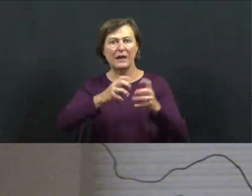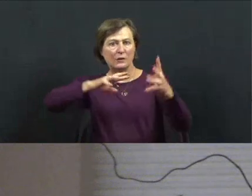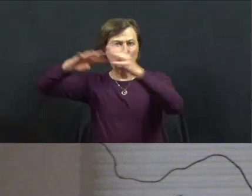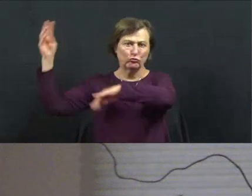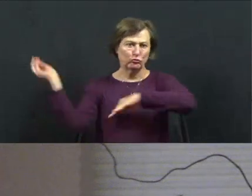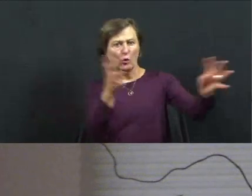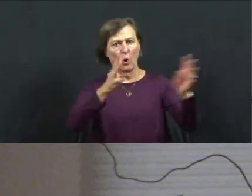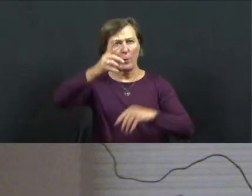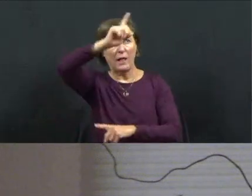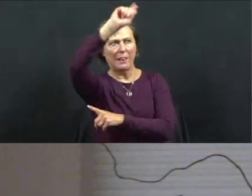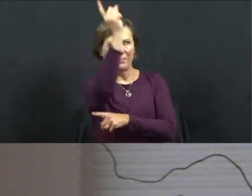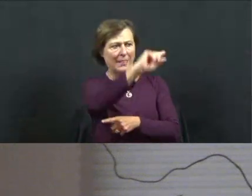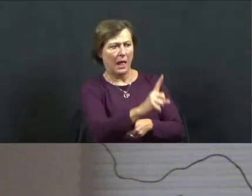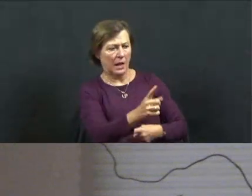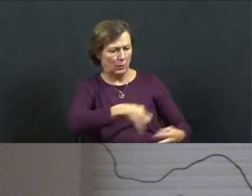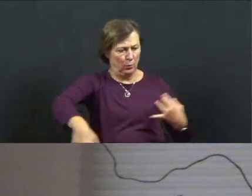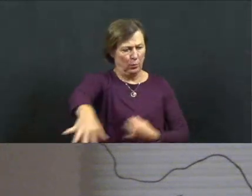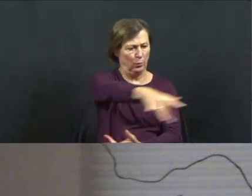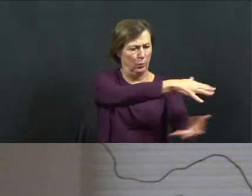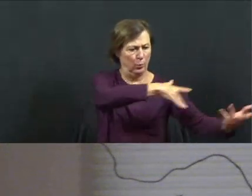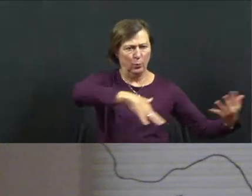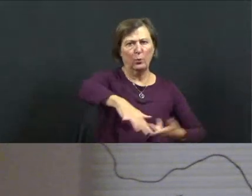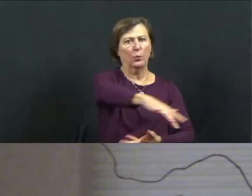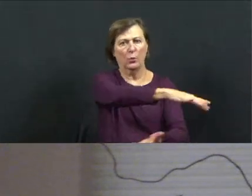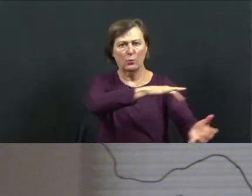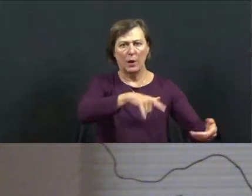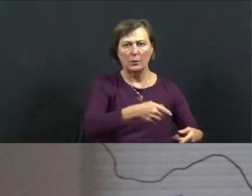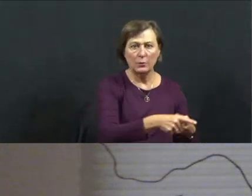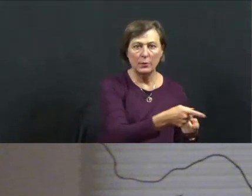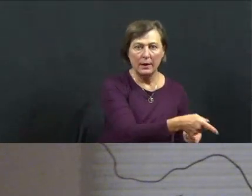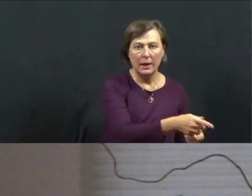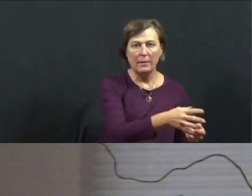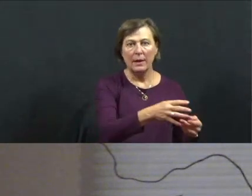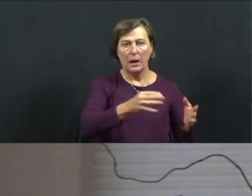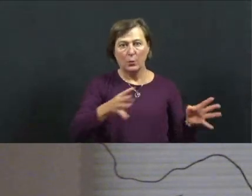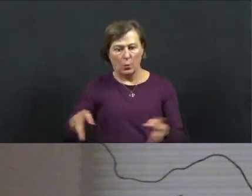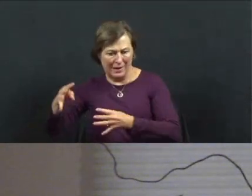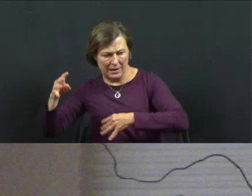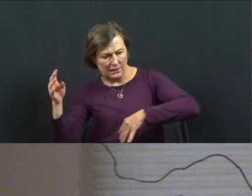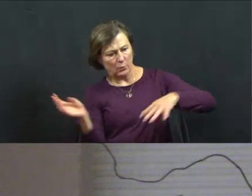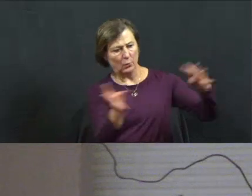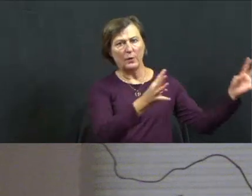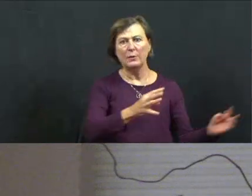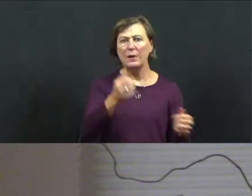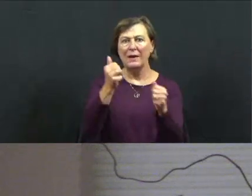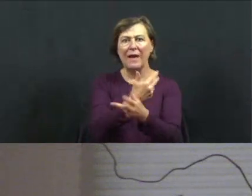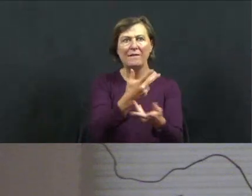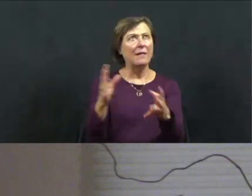lightning bolts down around him. They churned up a great wind until everything around seemed ready to crash